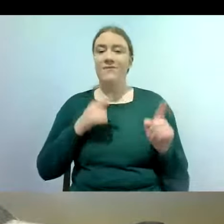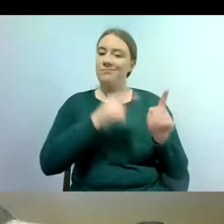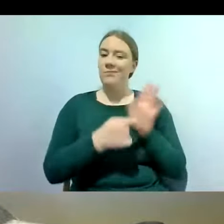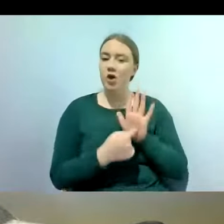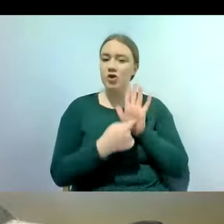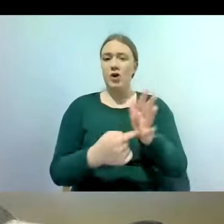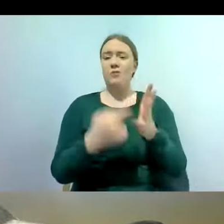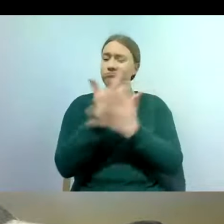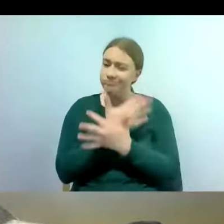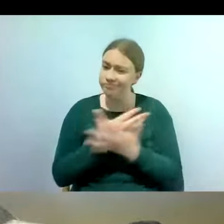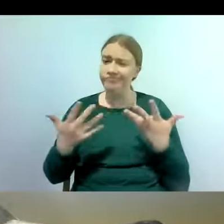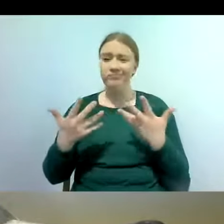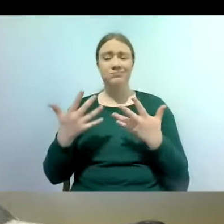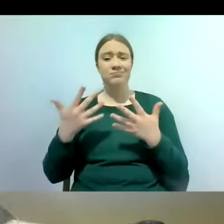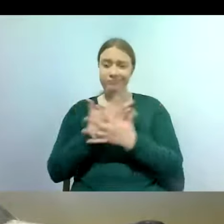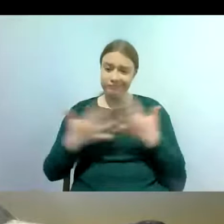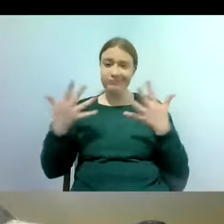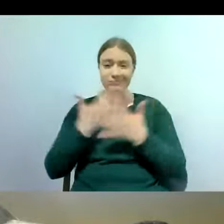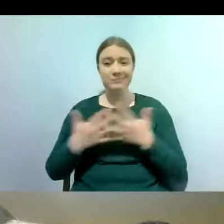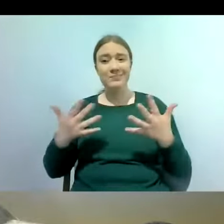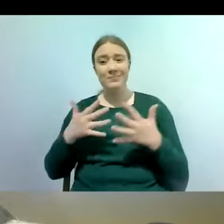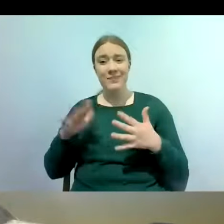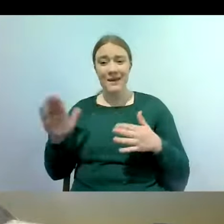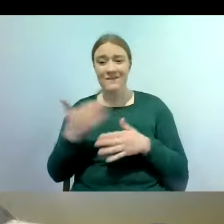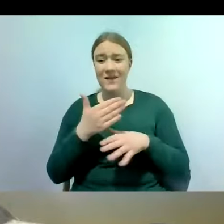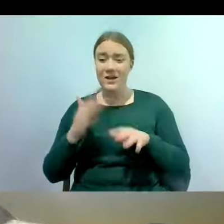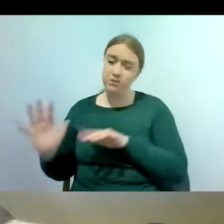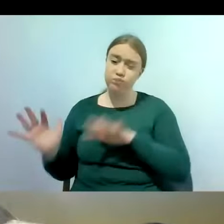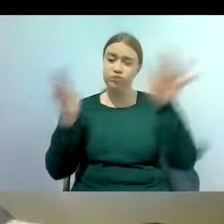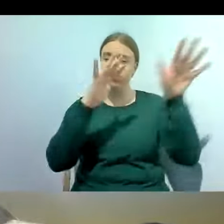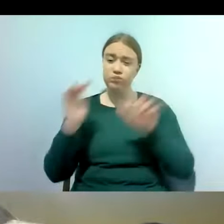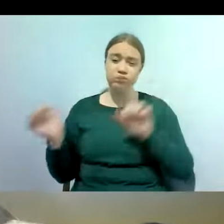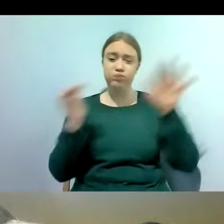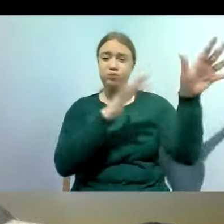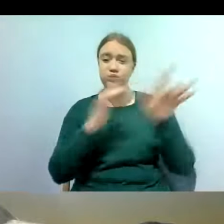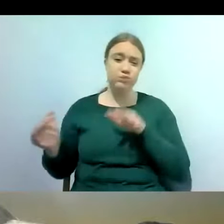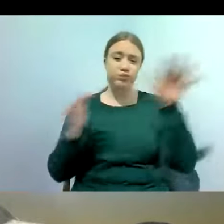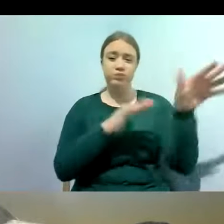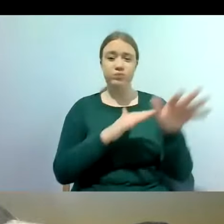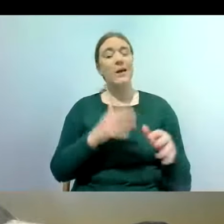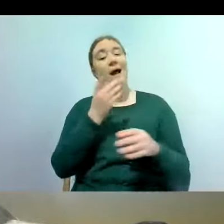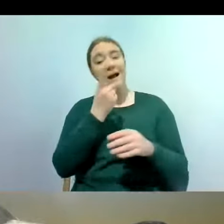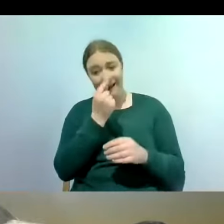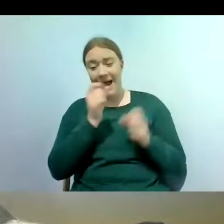or the sheer abundance that migratory fish can can represent in places where they arrive in